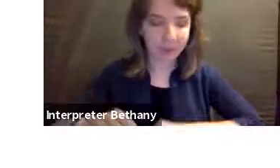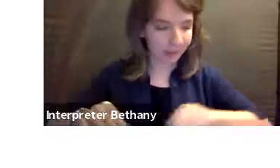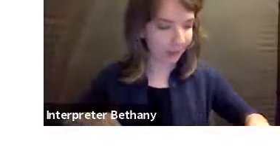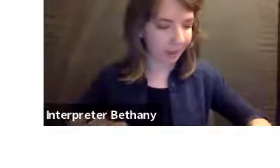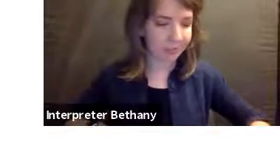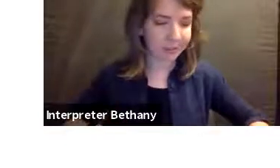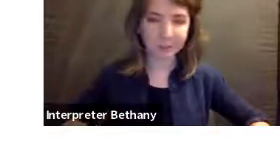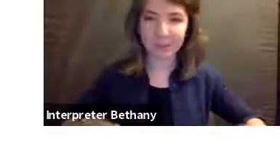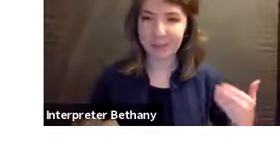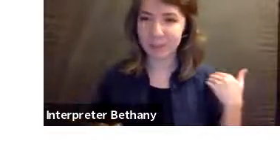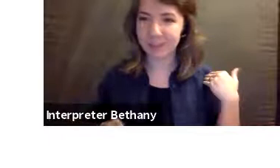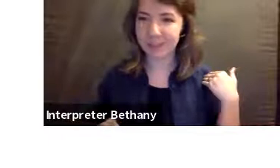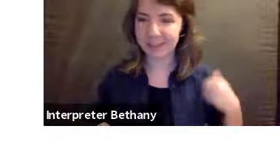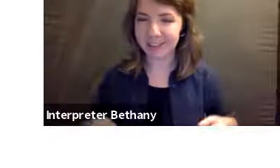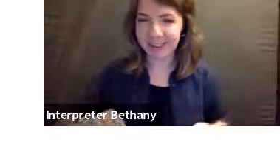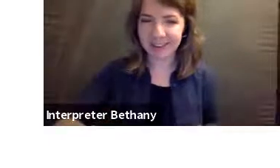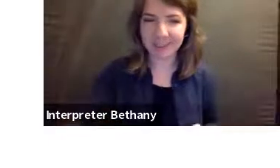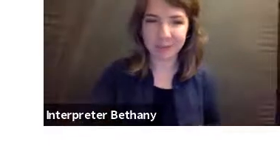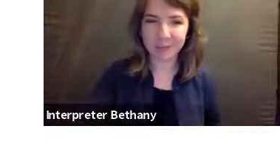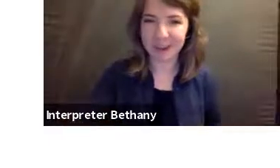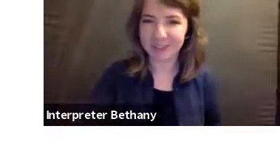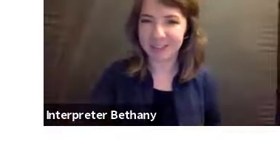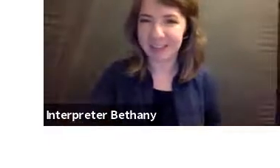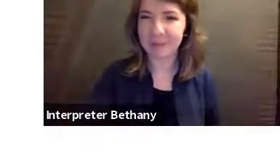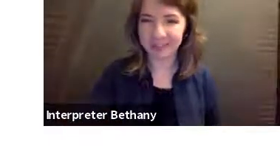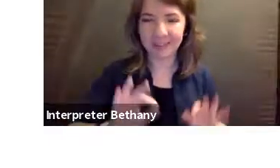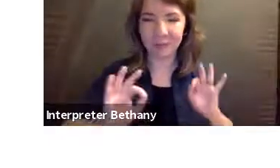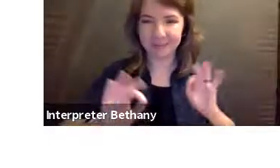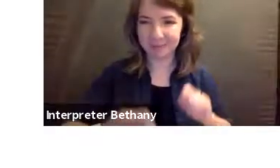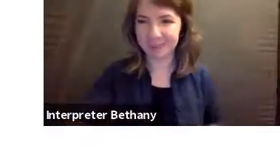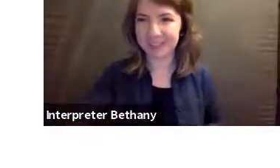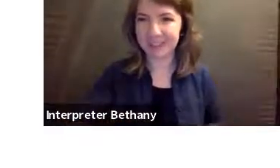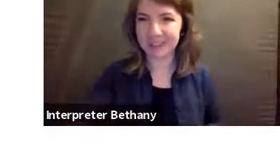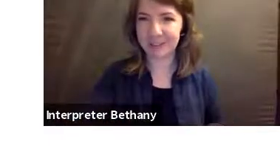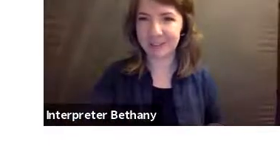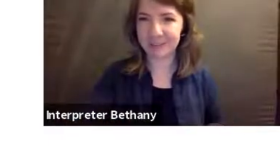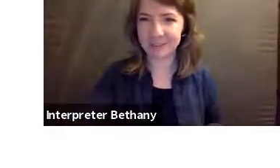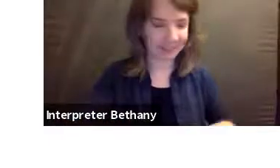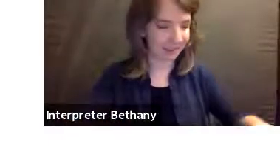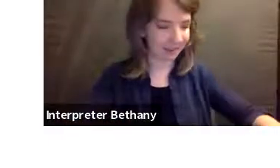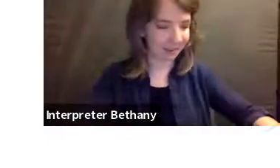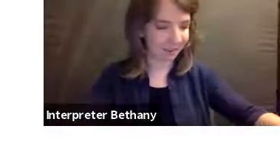Interpreter Bethany: Yeah, it was a little rough that previous session. I didn't have much practice with that. But we're, we're good to go this time.